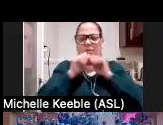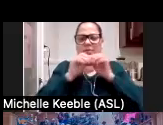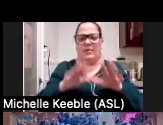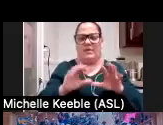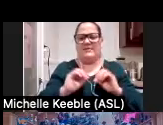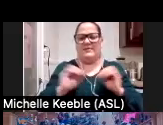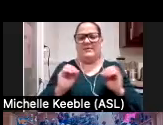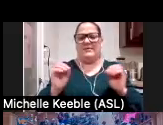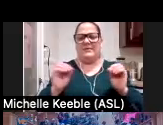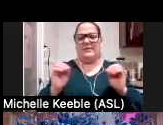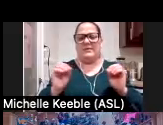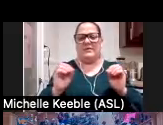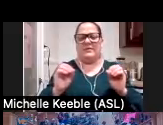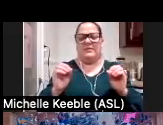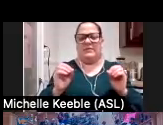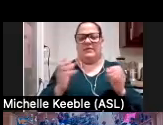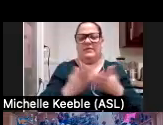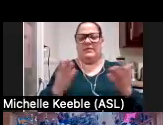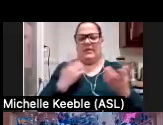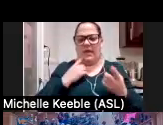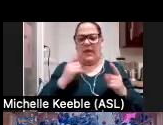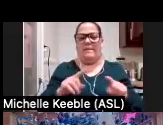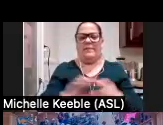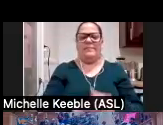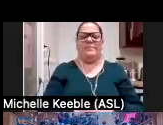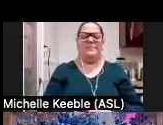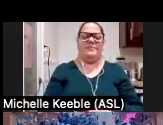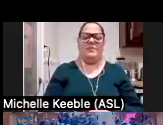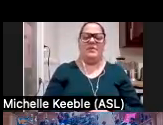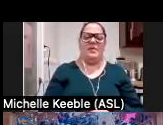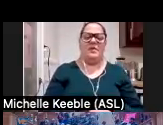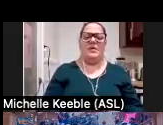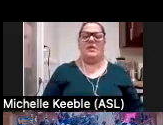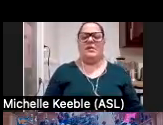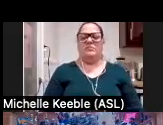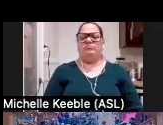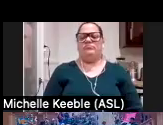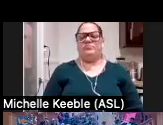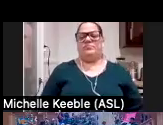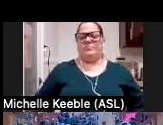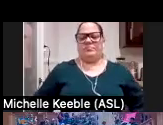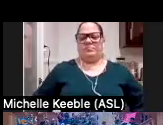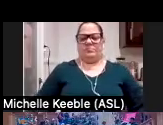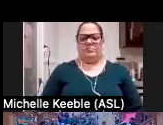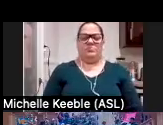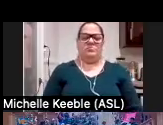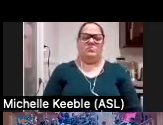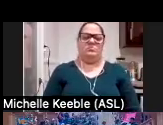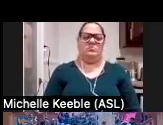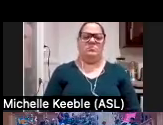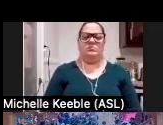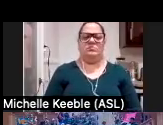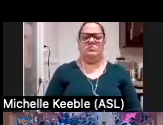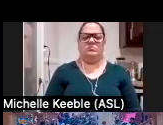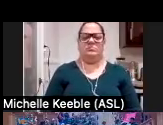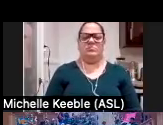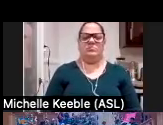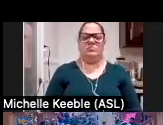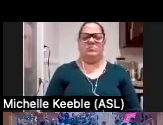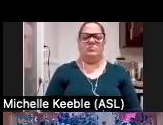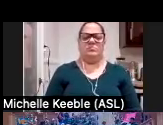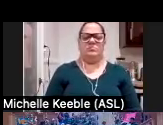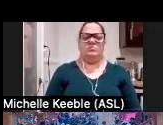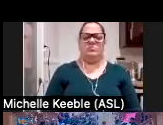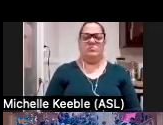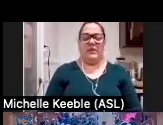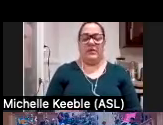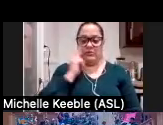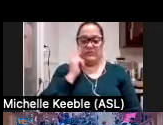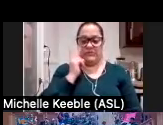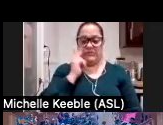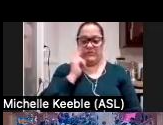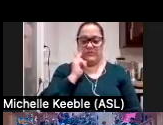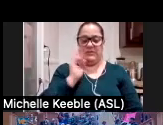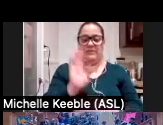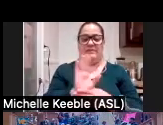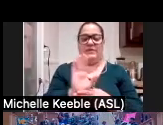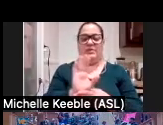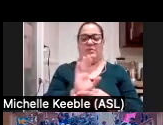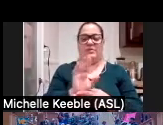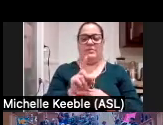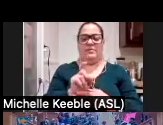artifacts and exhibits themselves were damaged. [NATALIE] Okay. So, can everybody see this? Yes,